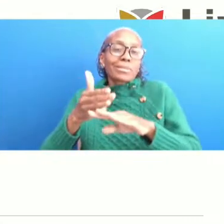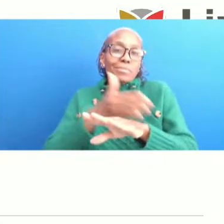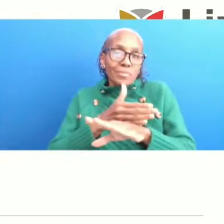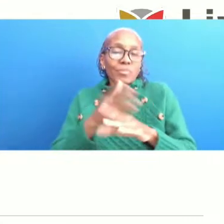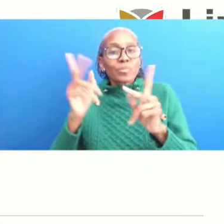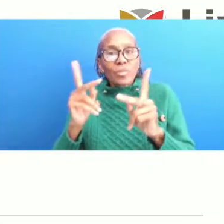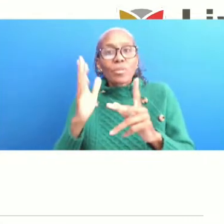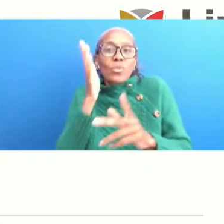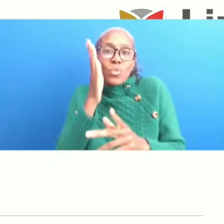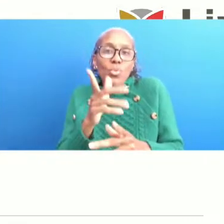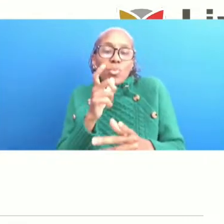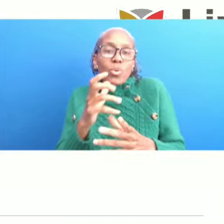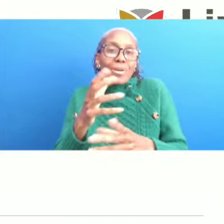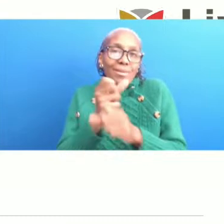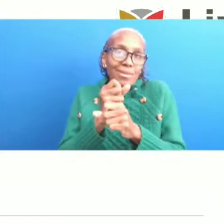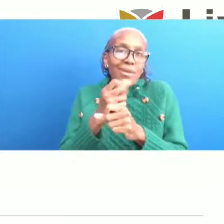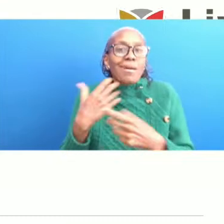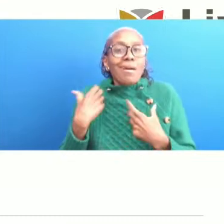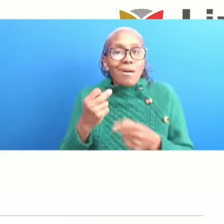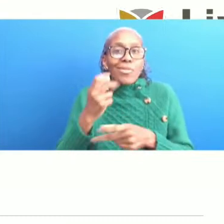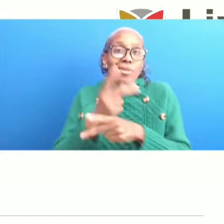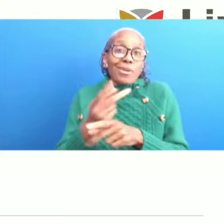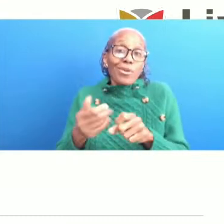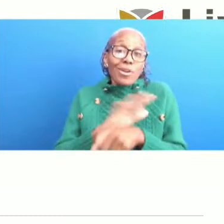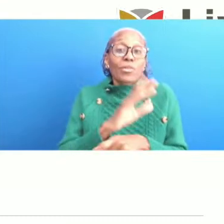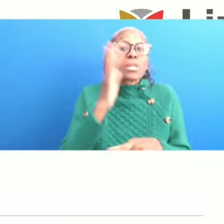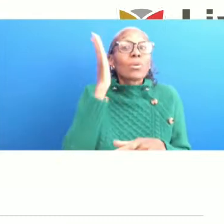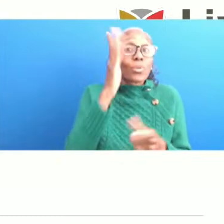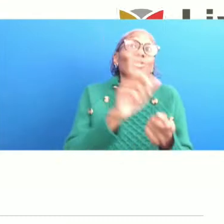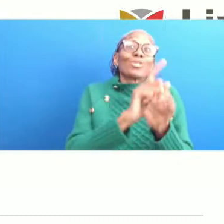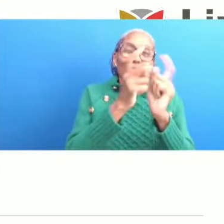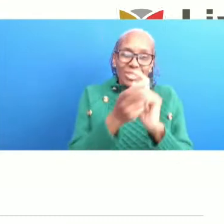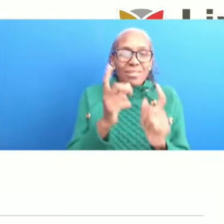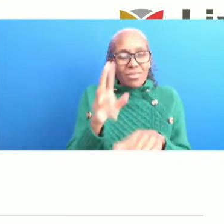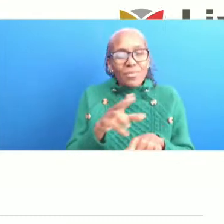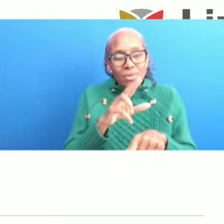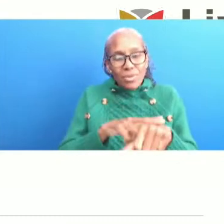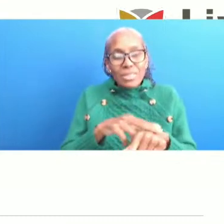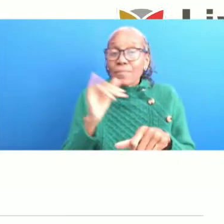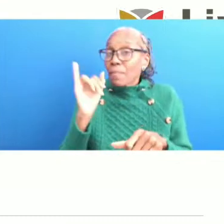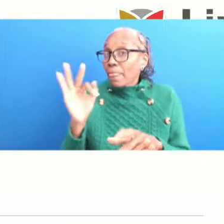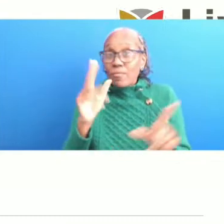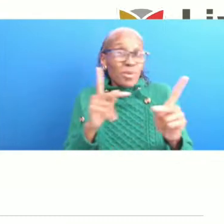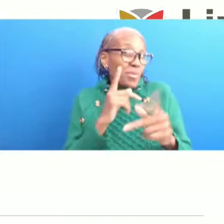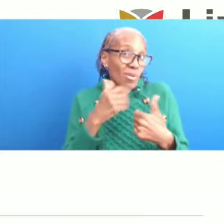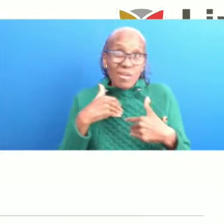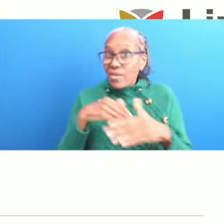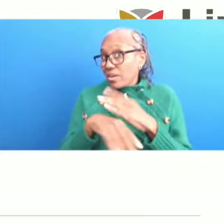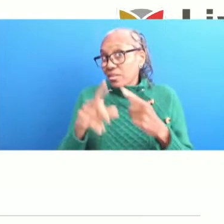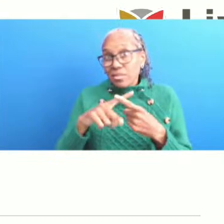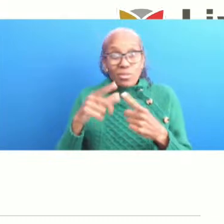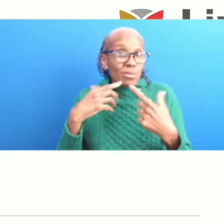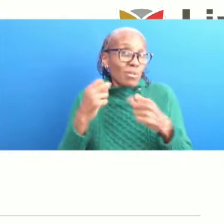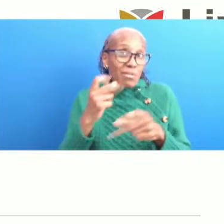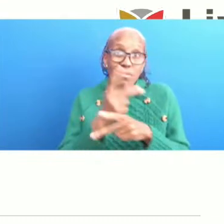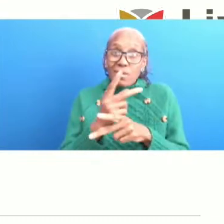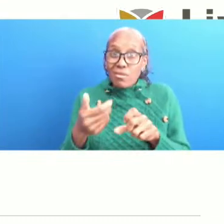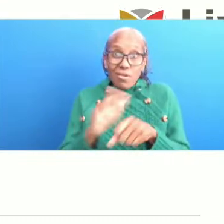THAT THAT WILL CONTINUE TO GET BETTER AS FOLKS ARE OF COURSE